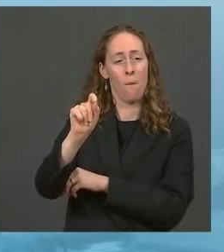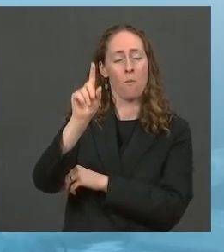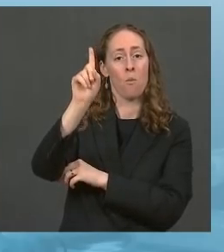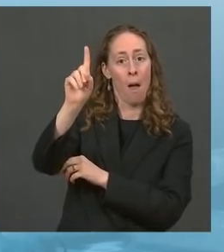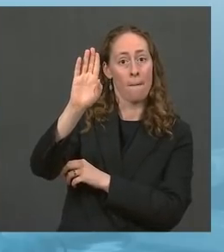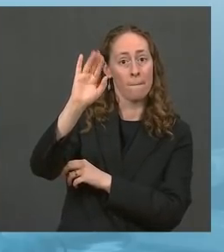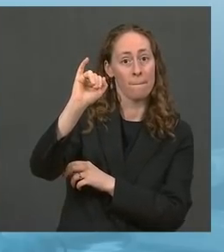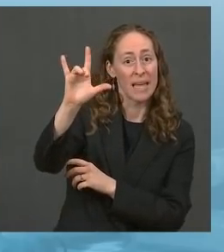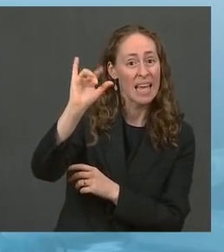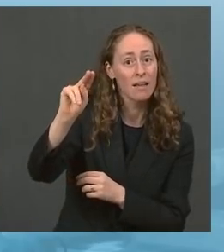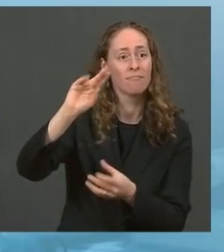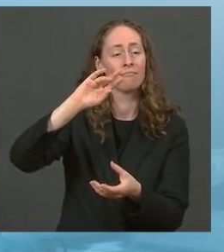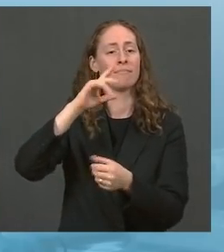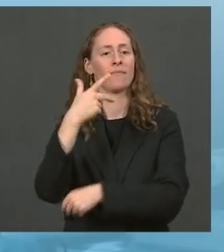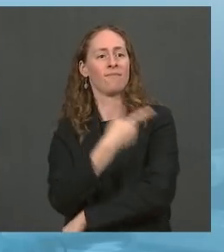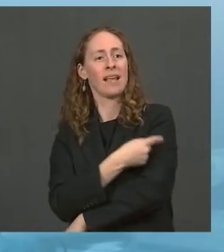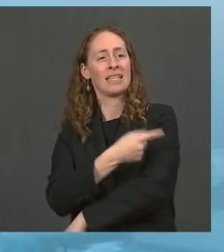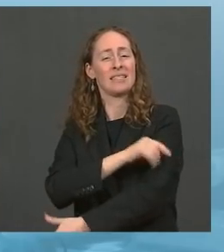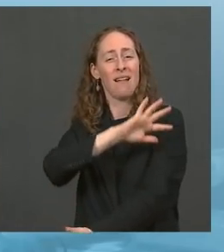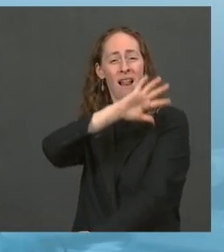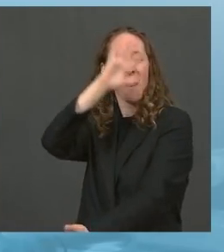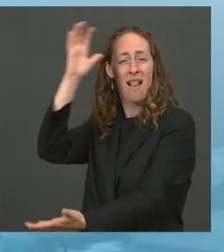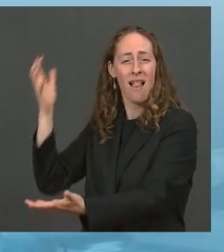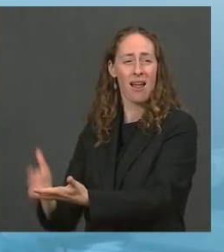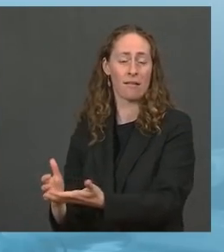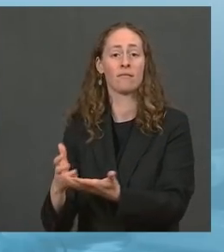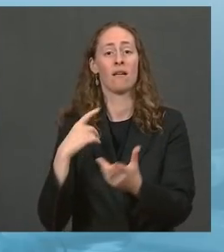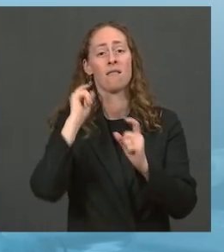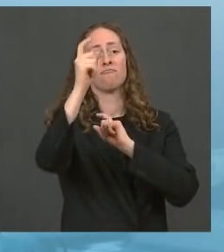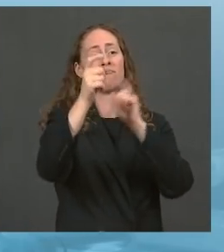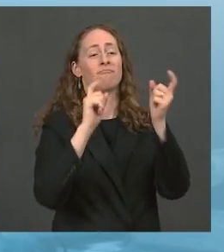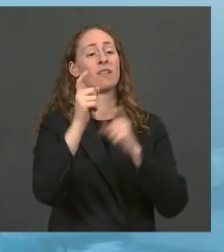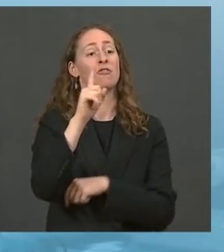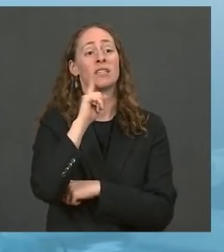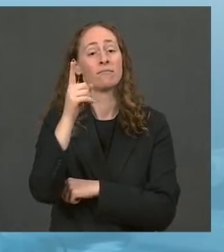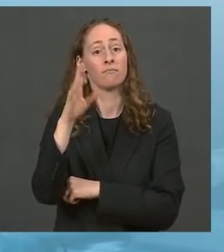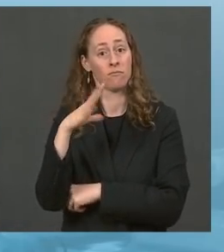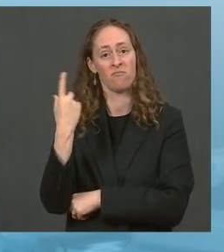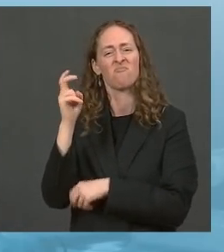Put another way, for every one shot we've administered to date in America,